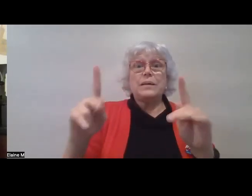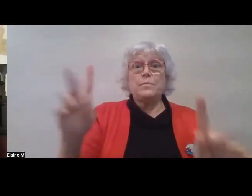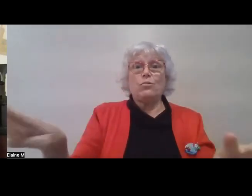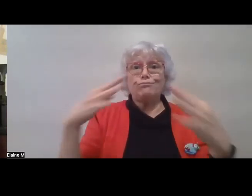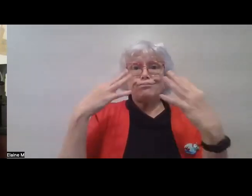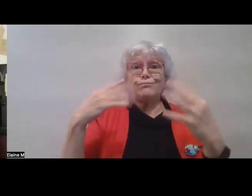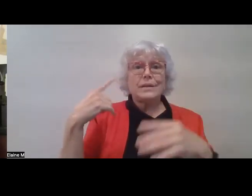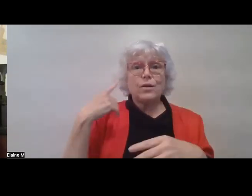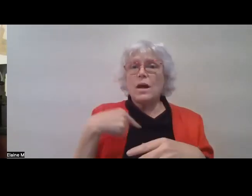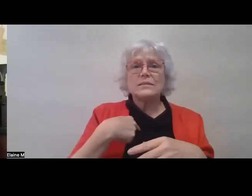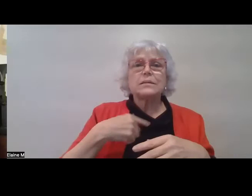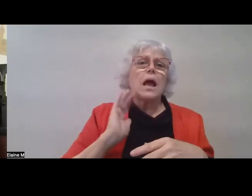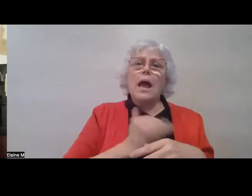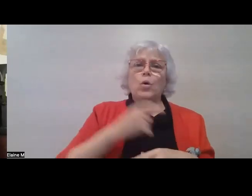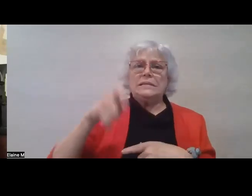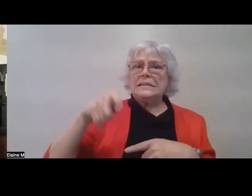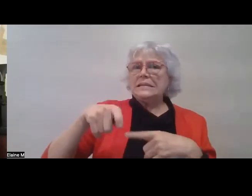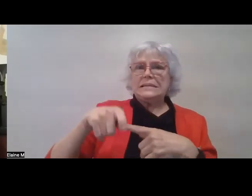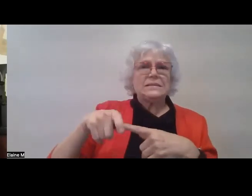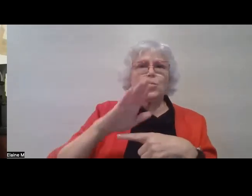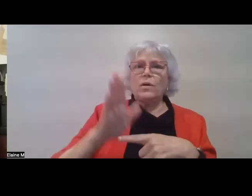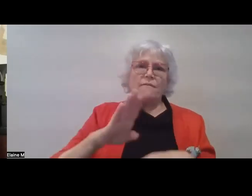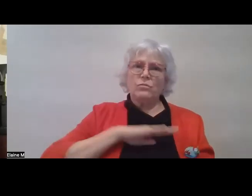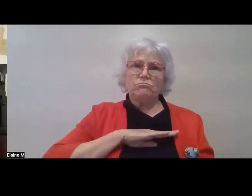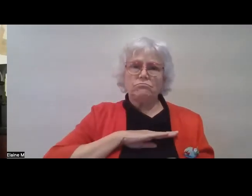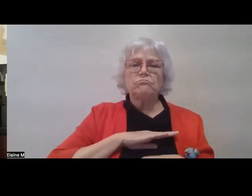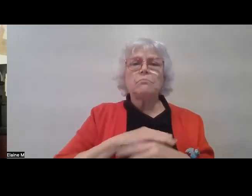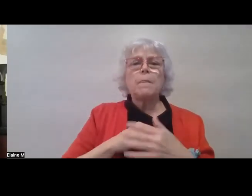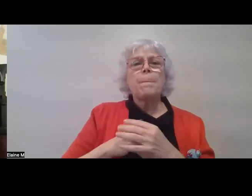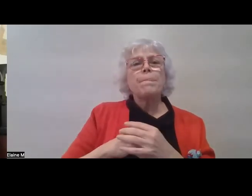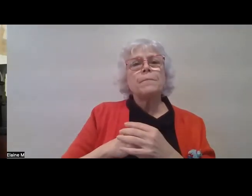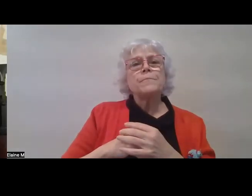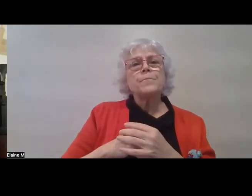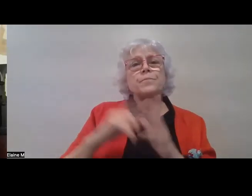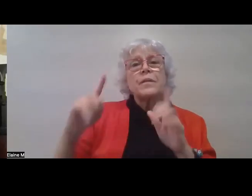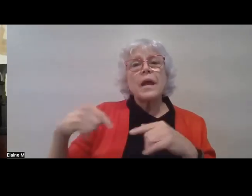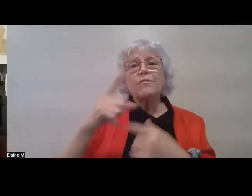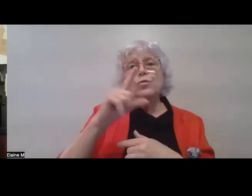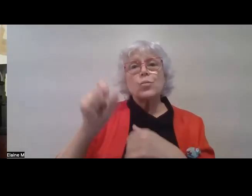I think we also need to look to our losses, after 20 years of community organizing